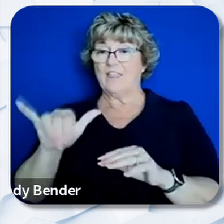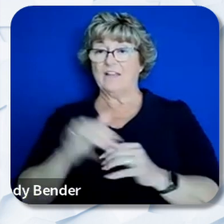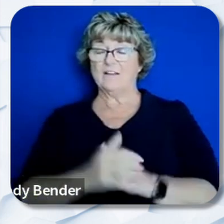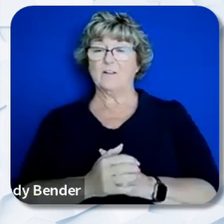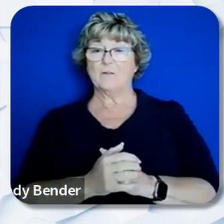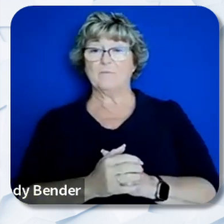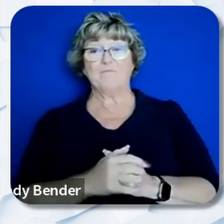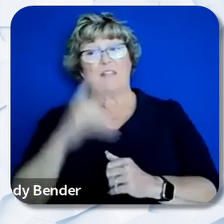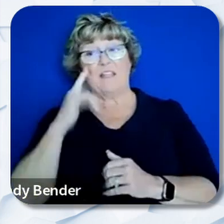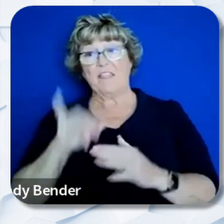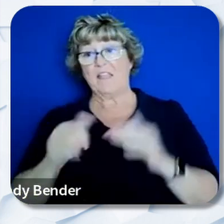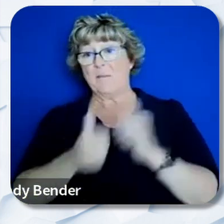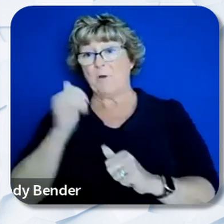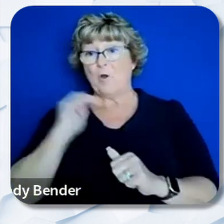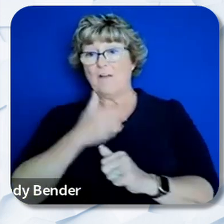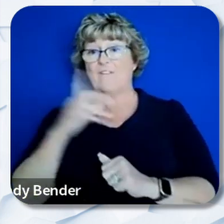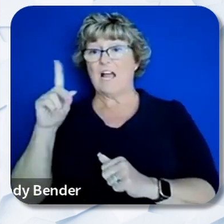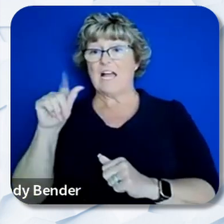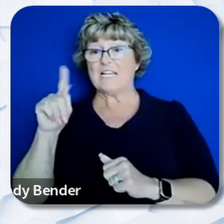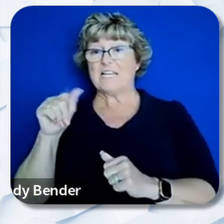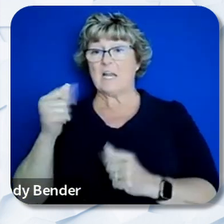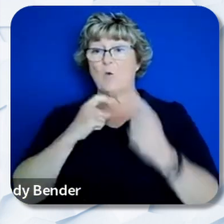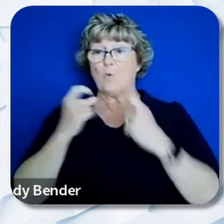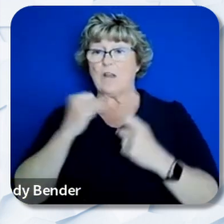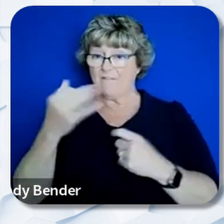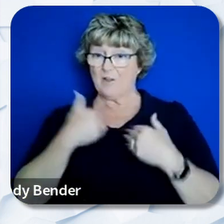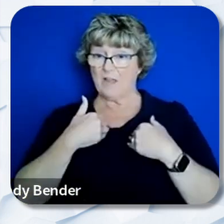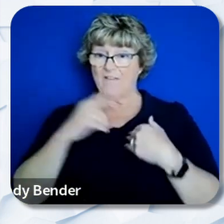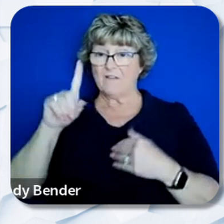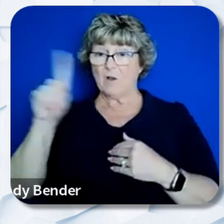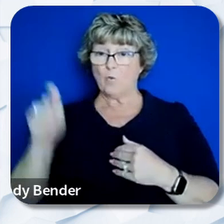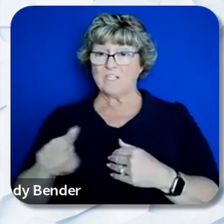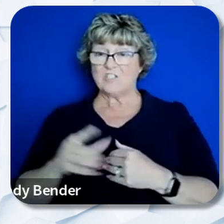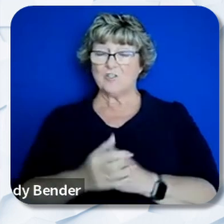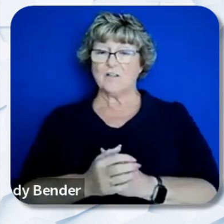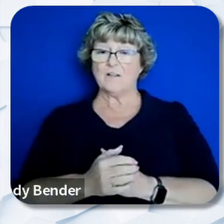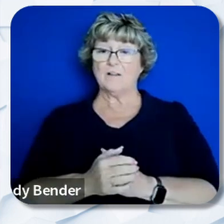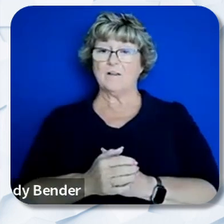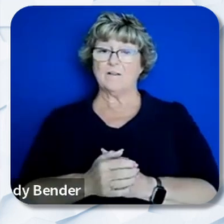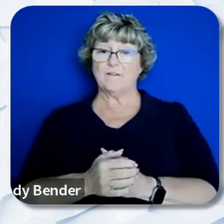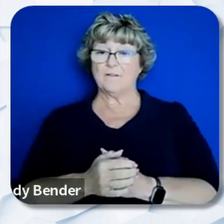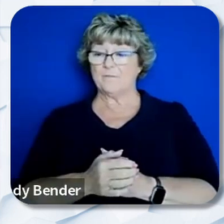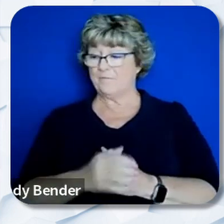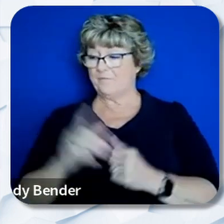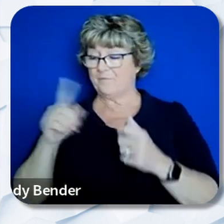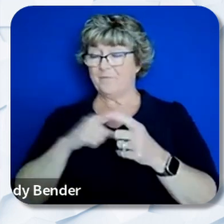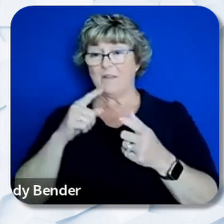that's most of our data questions. If you get questions, then, if you have questions,